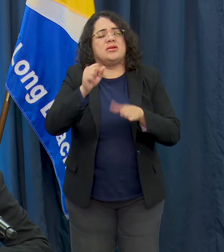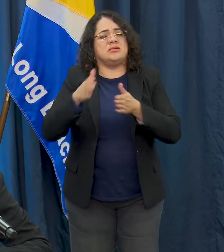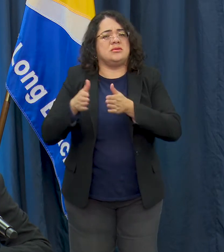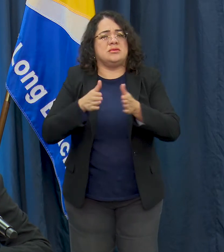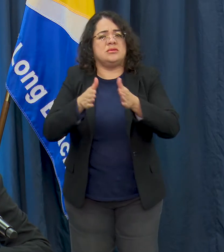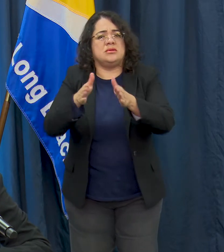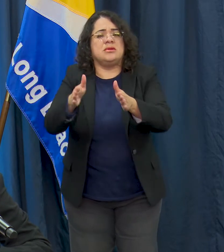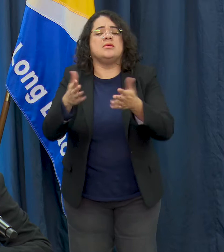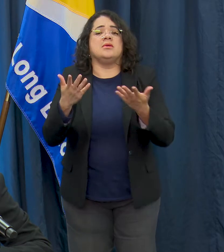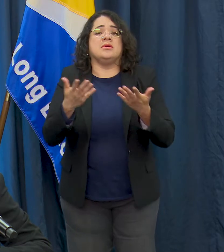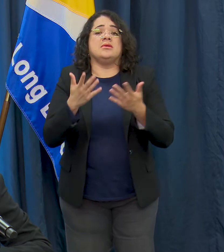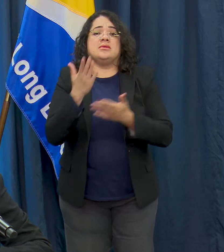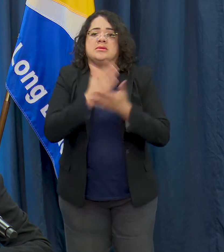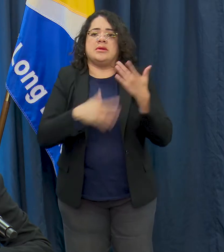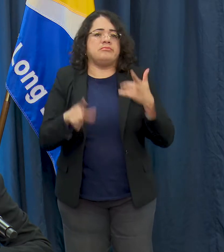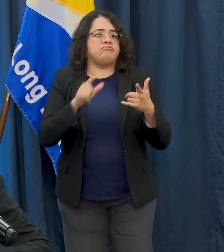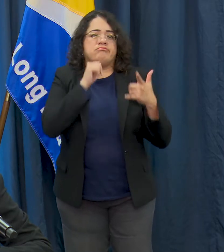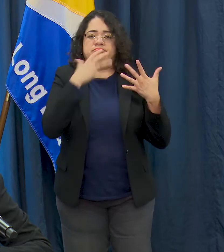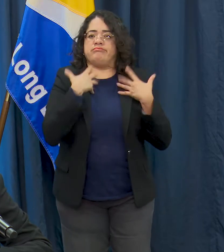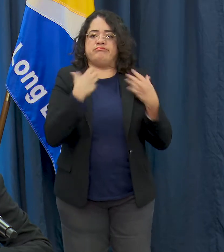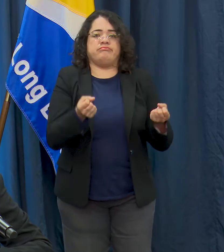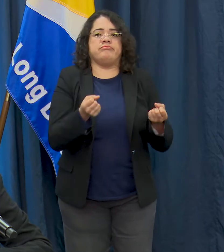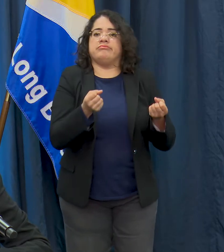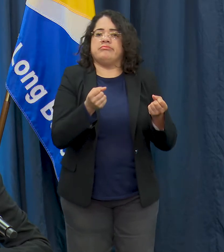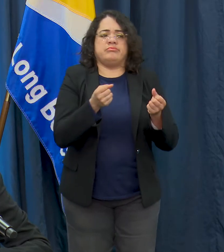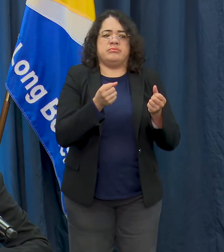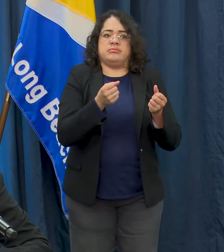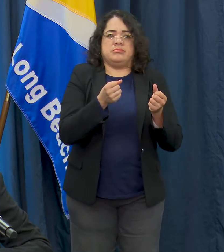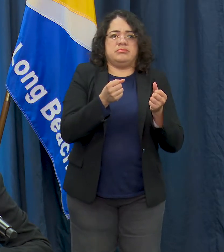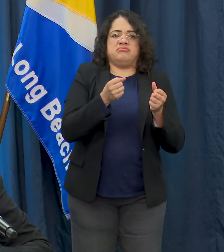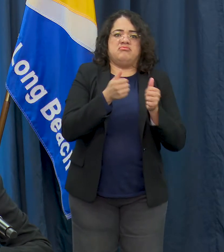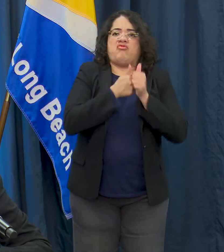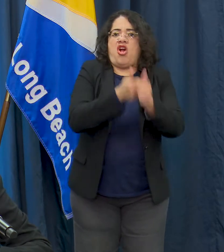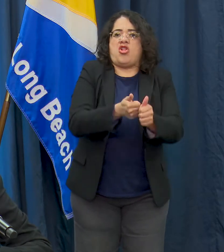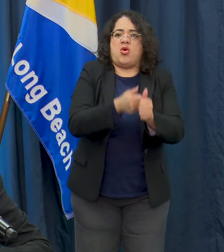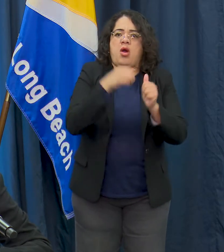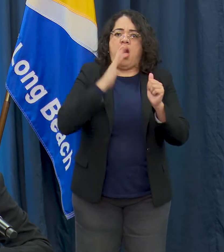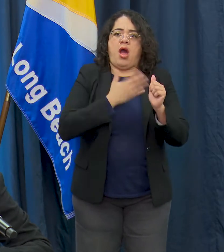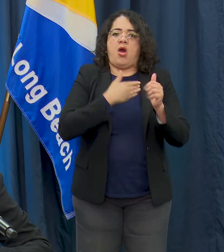follow health guidelines that is really unfortunate. We're asking people to do